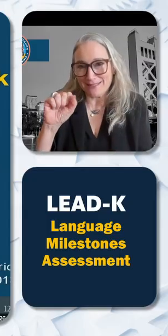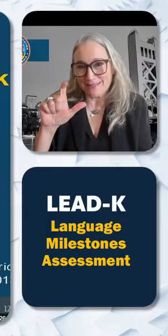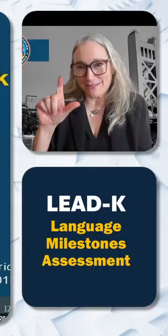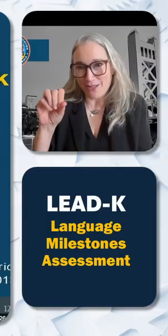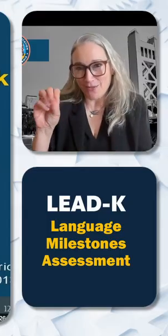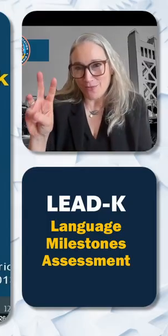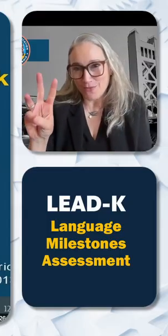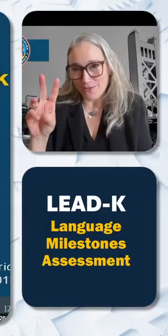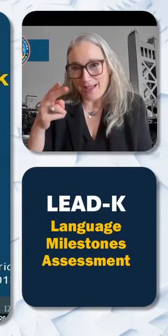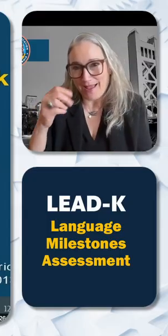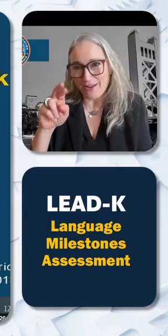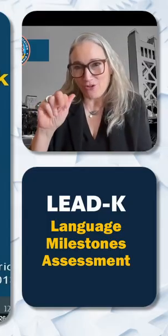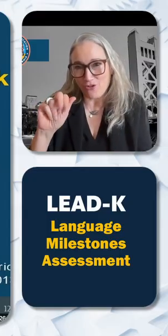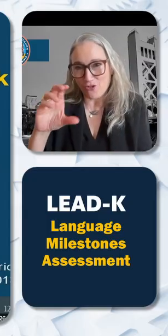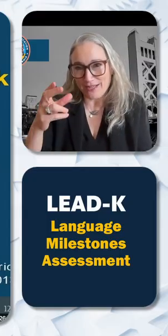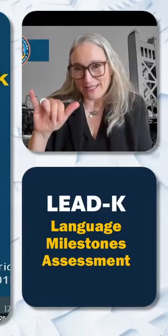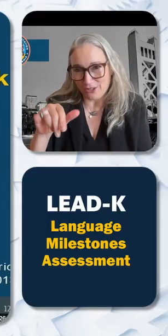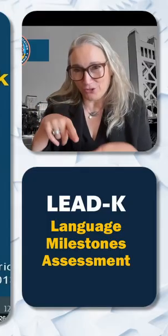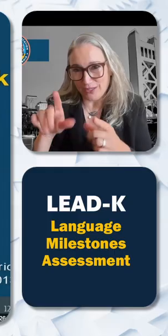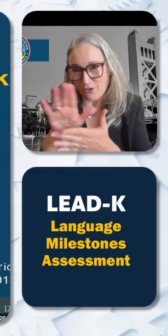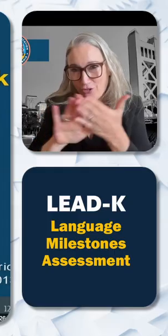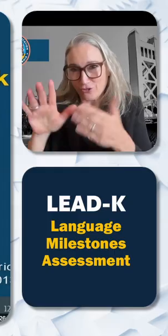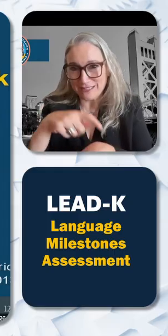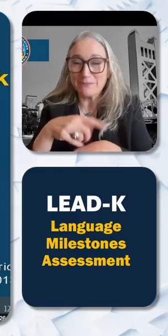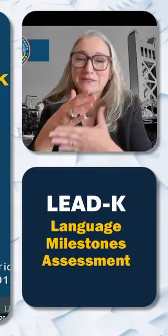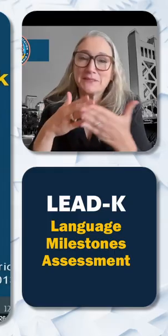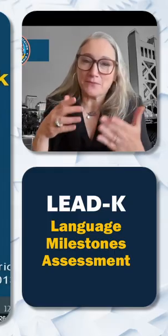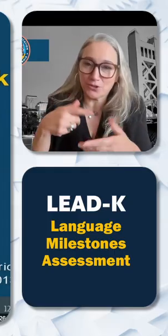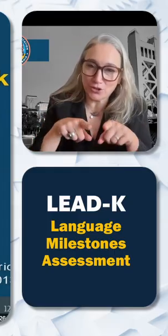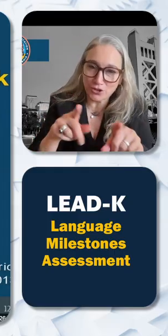Many of you have… studied Maslow's hierarchy.